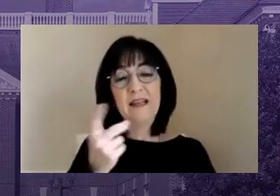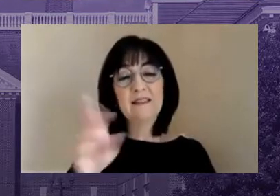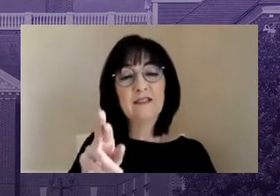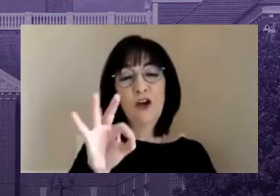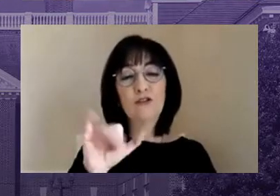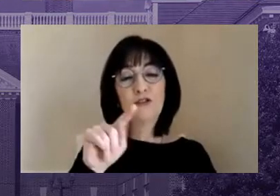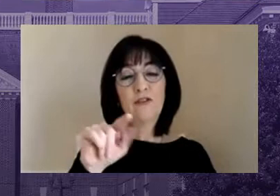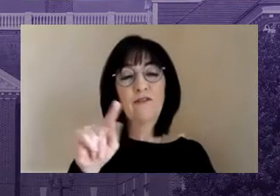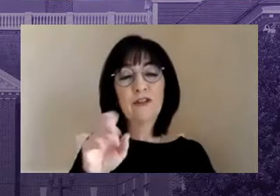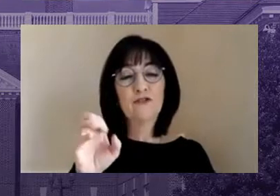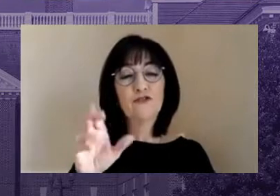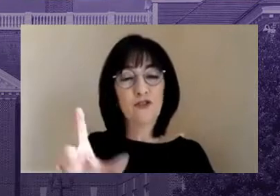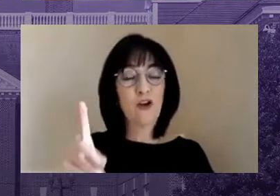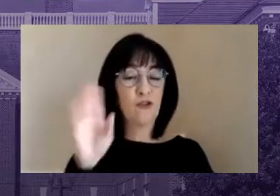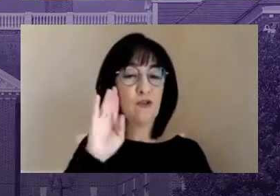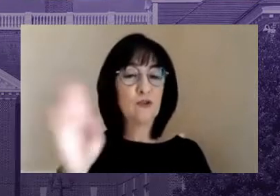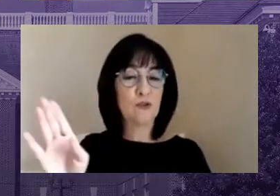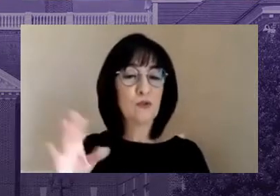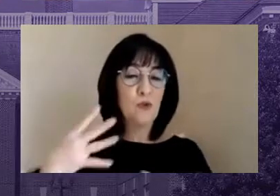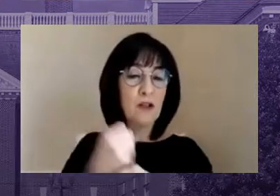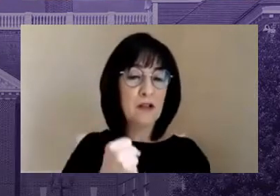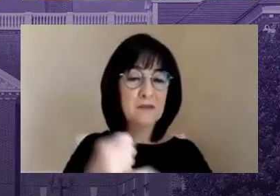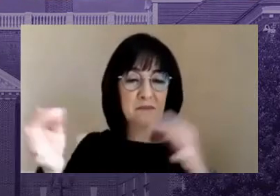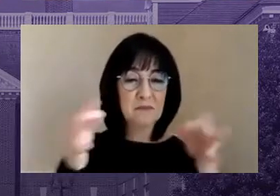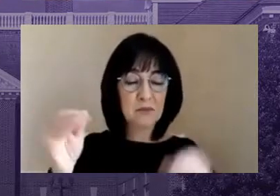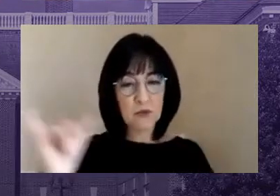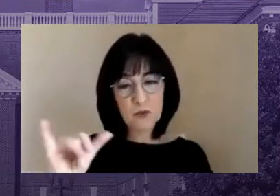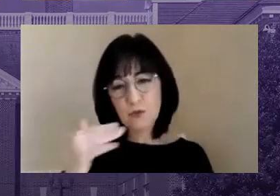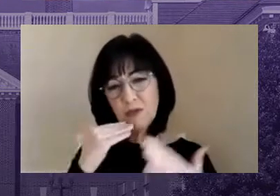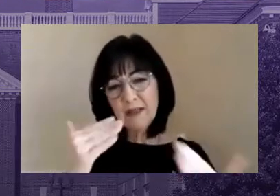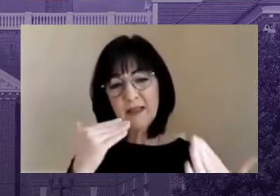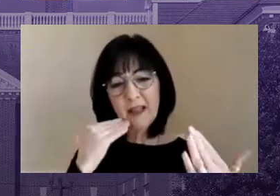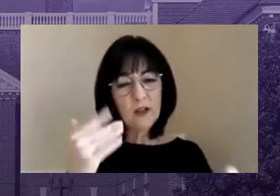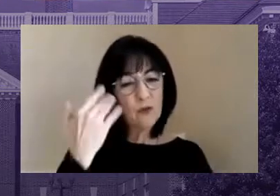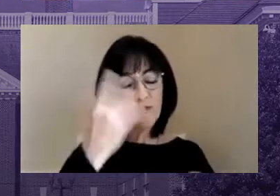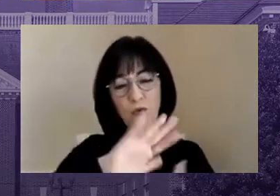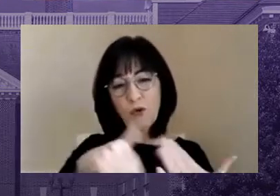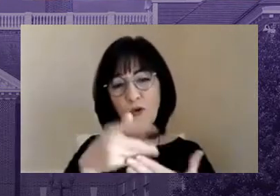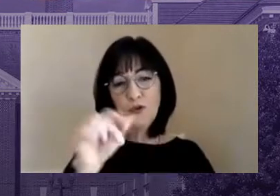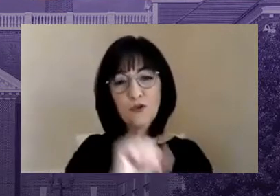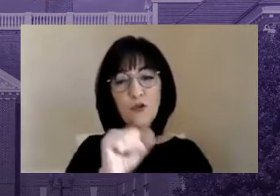you all for what you do for our state. Thank you for the incredible work of the men and women in